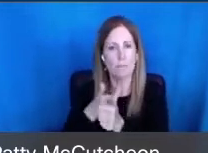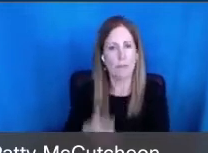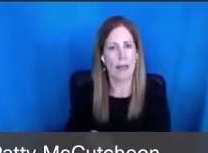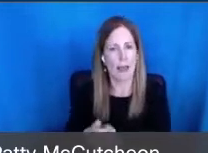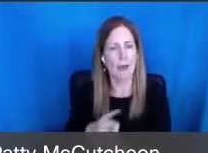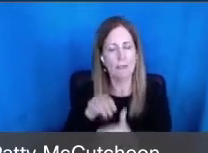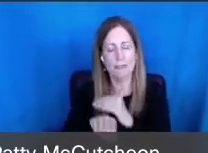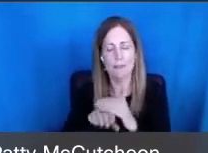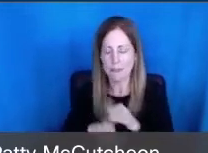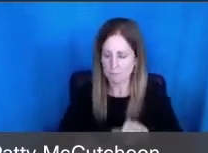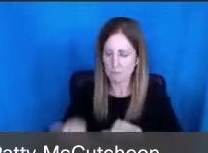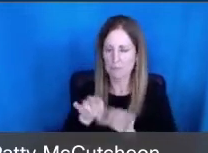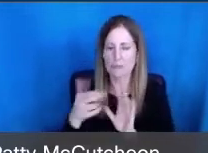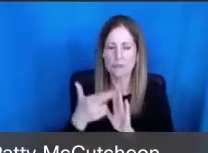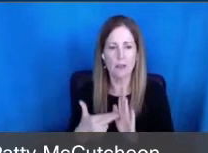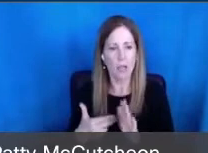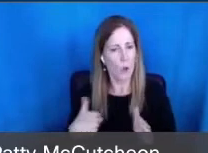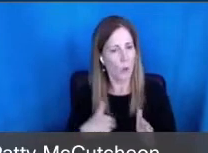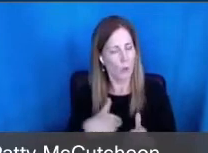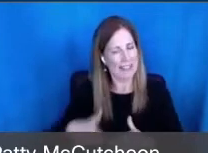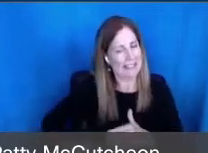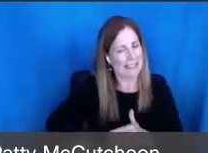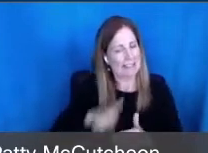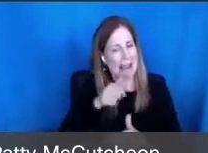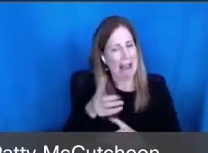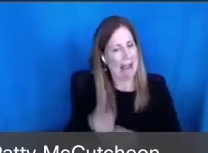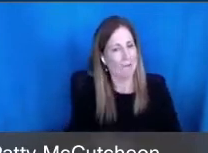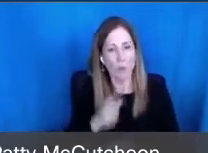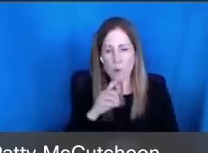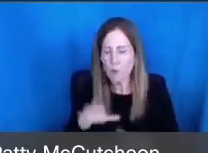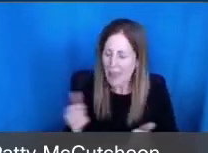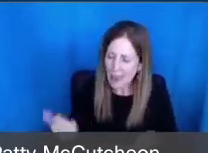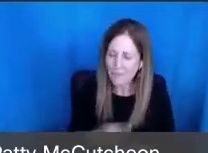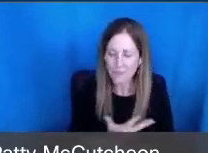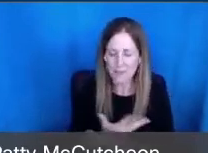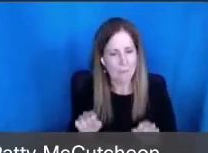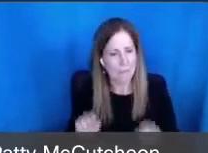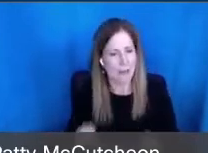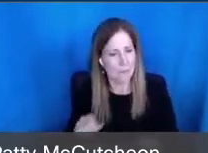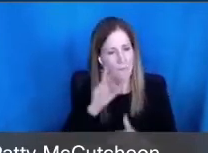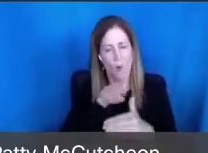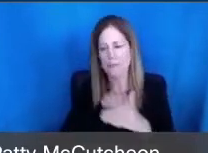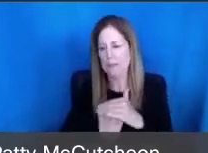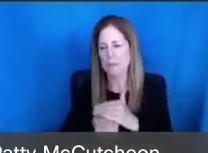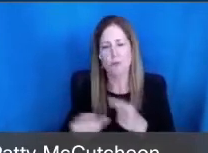and we weren't confident that we were doing everything we could to make our training accessible or even how to determine if the steps